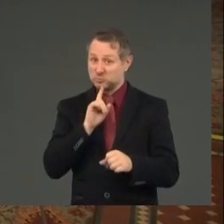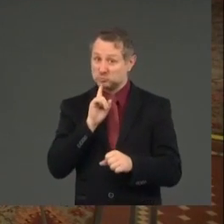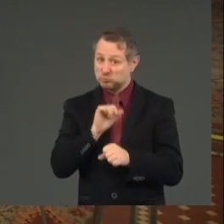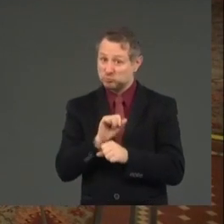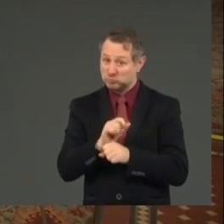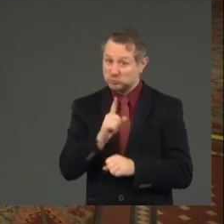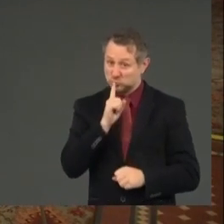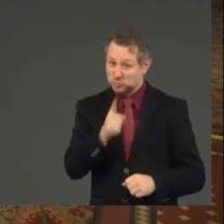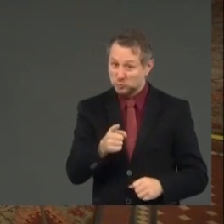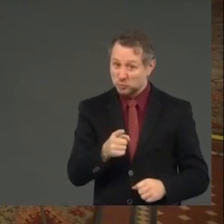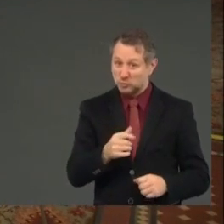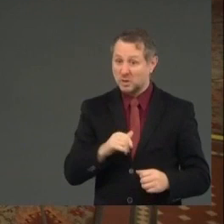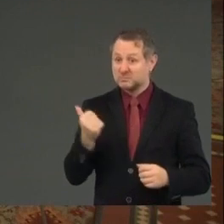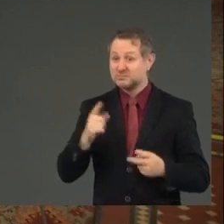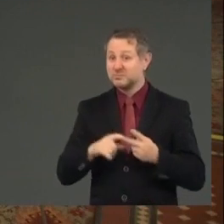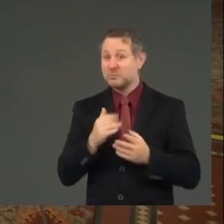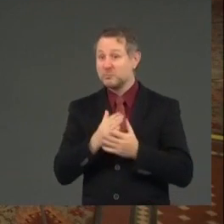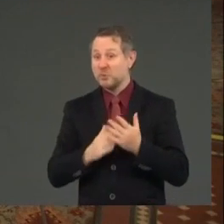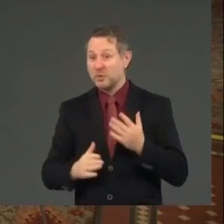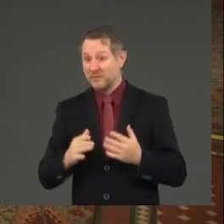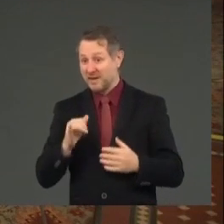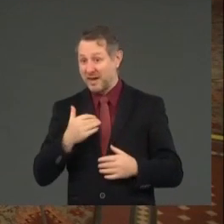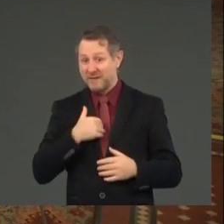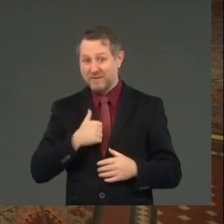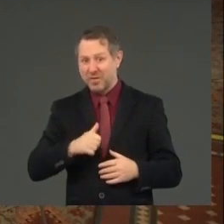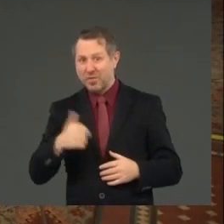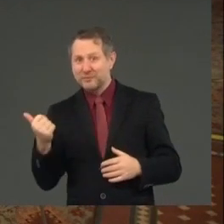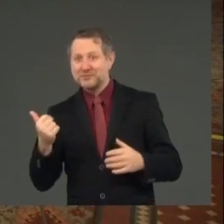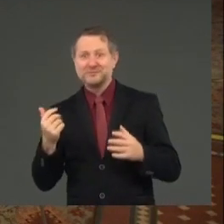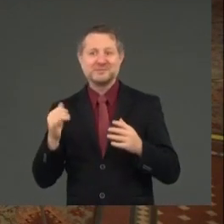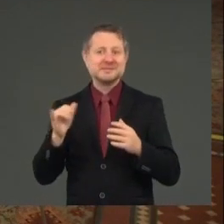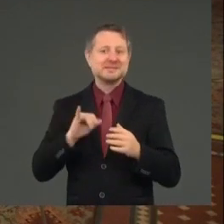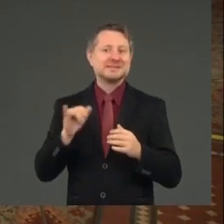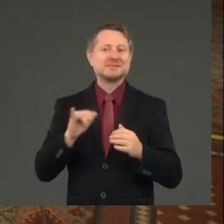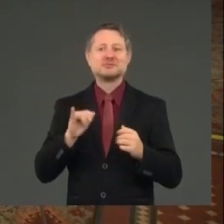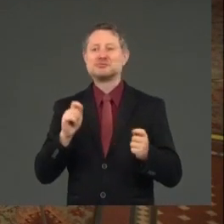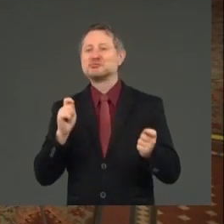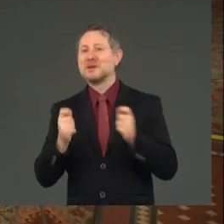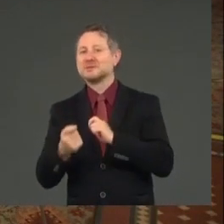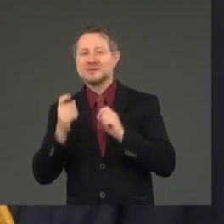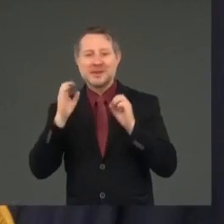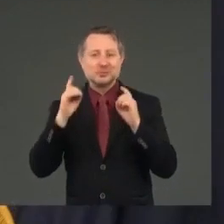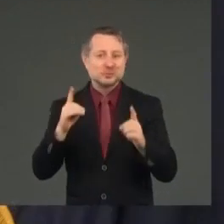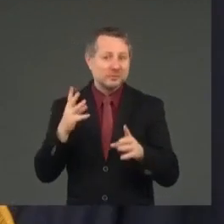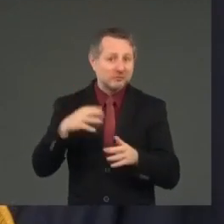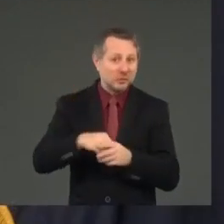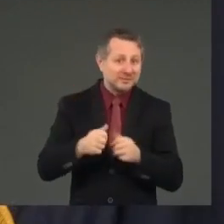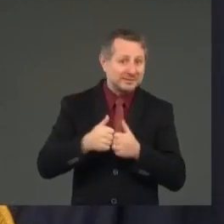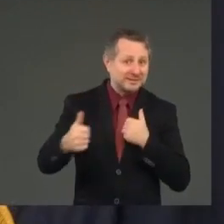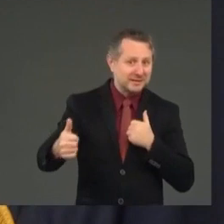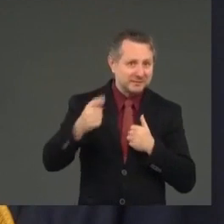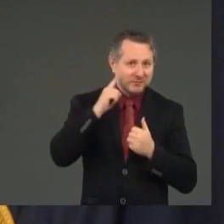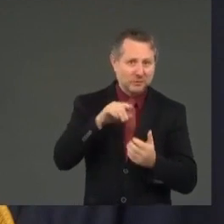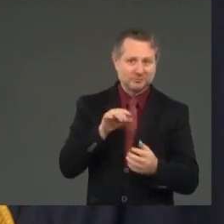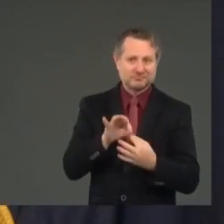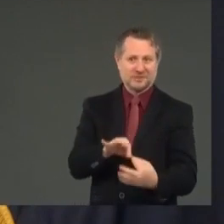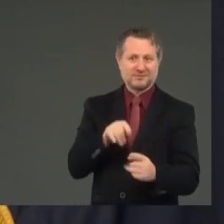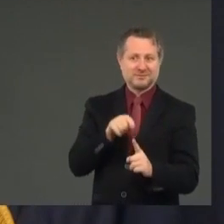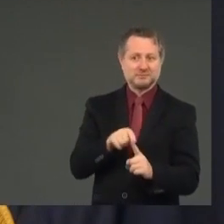DISTANCE LEARNING, THAT COULD BE COUNTERPRODUCTIVE.